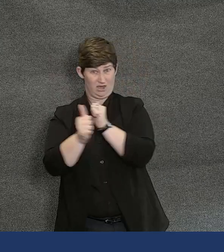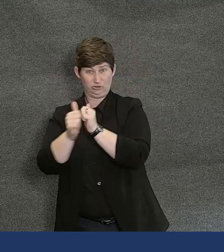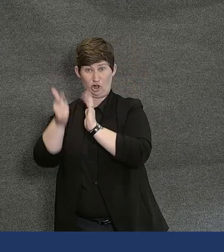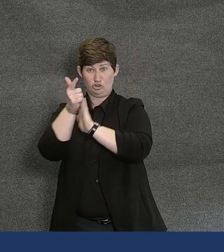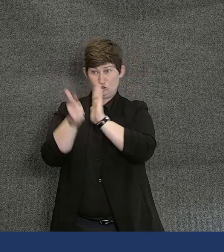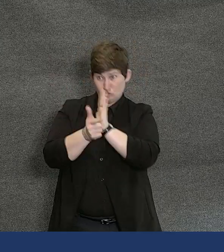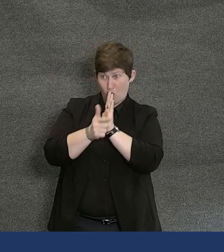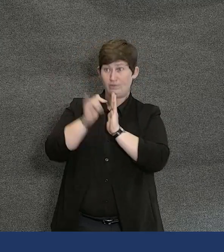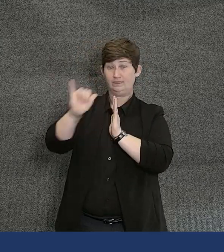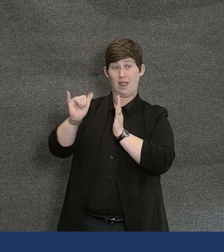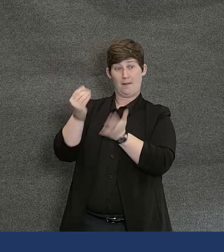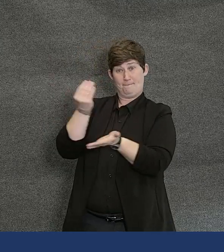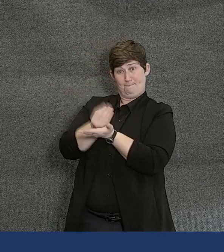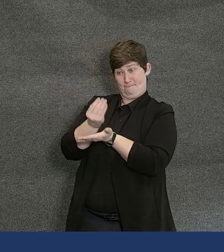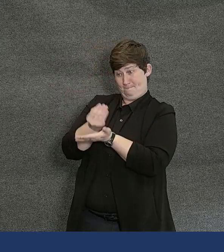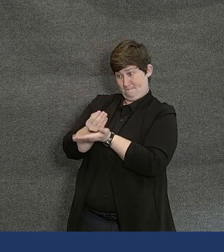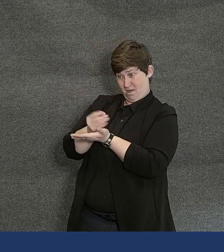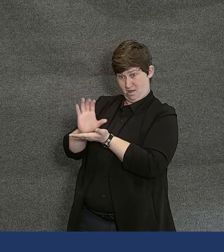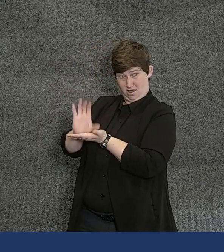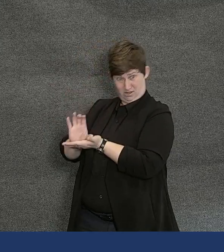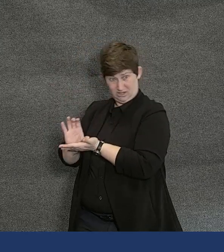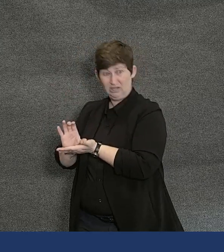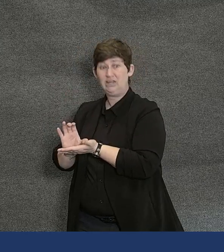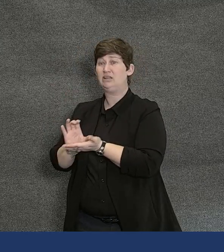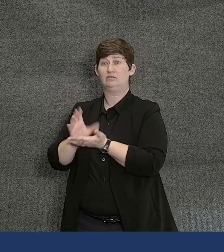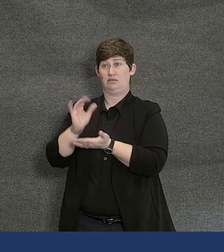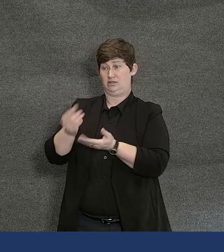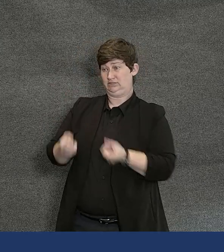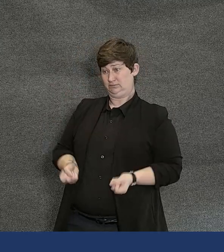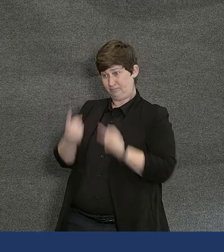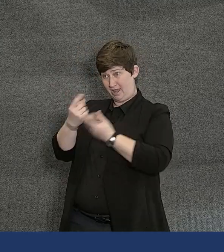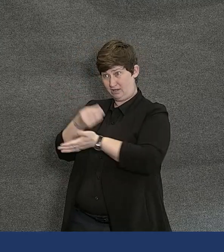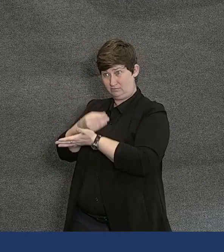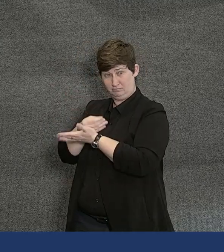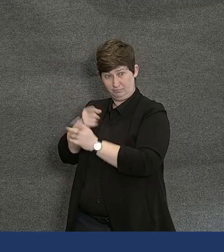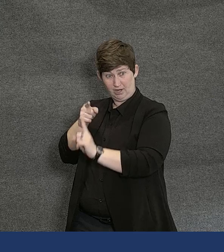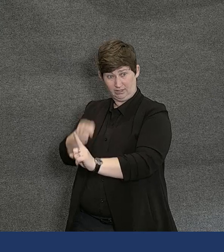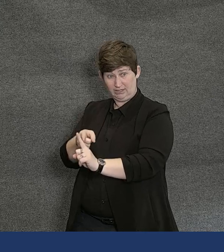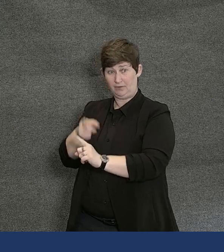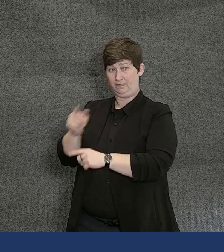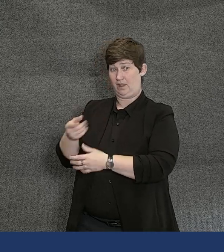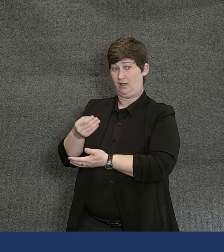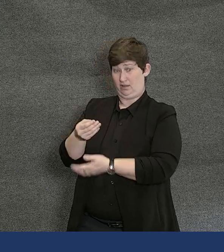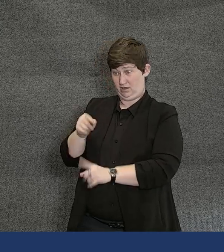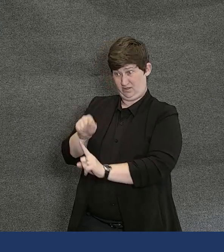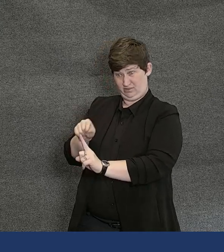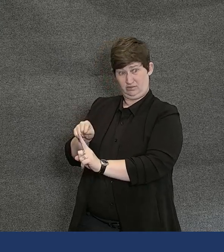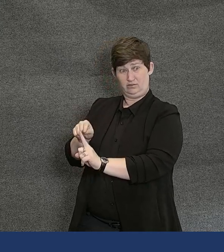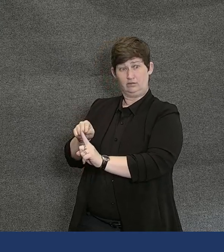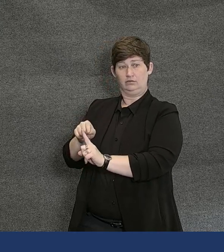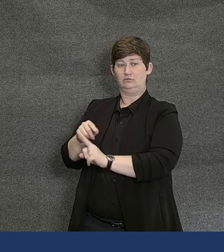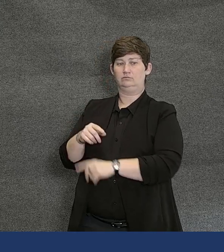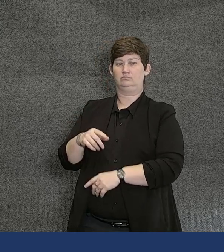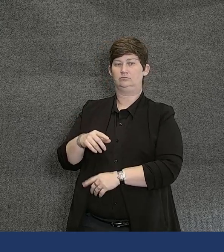pass laws to spend money. That money is meant to go where it is intended and written